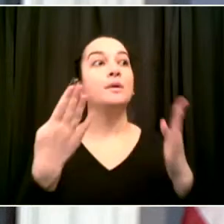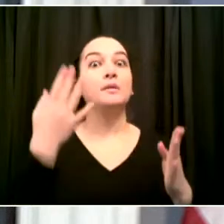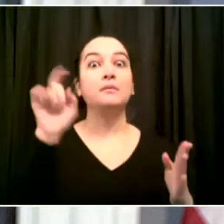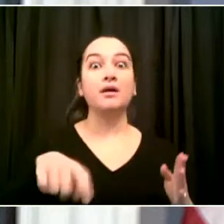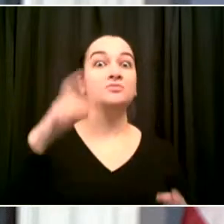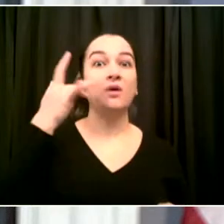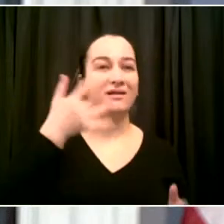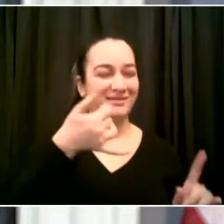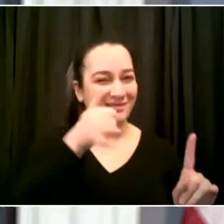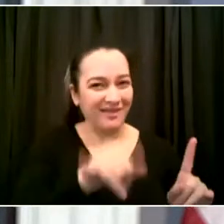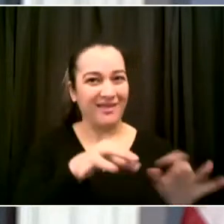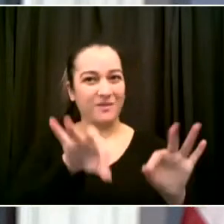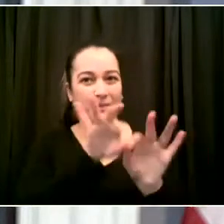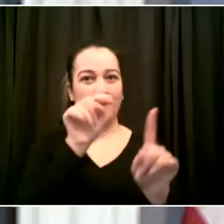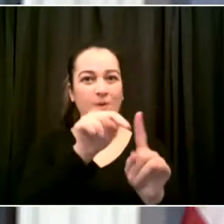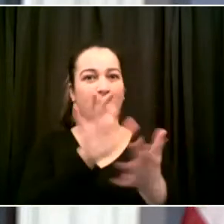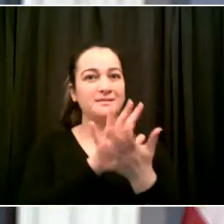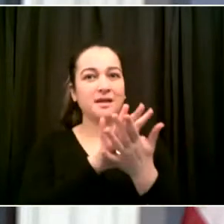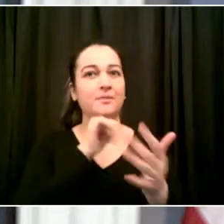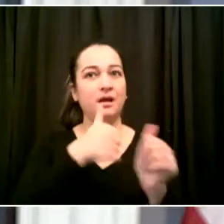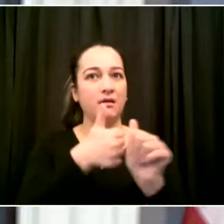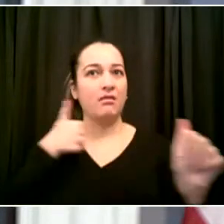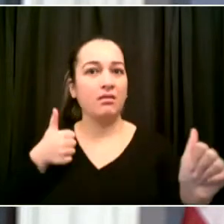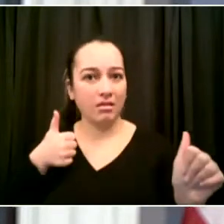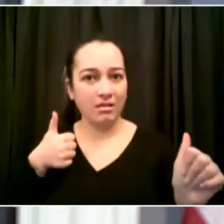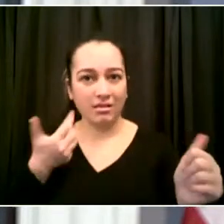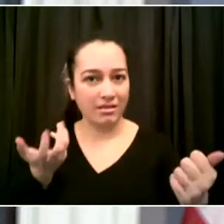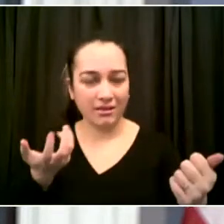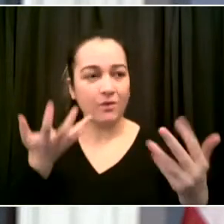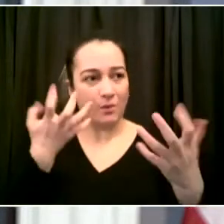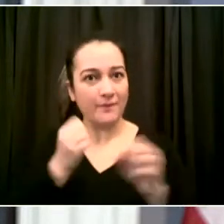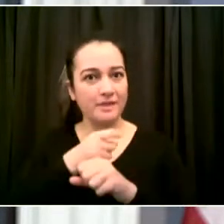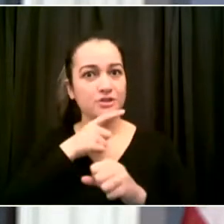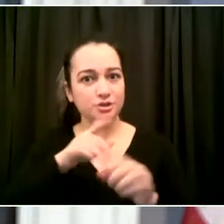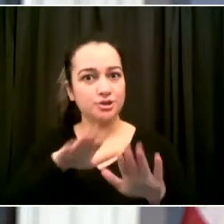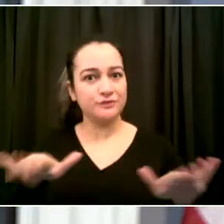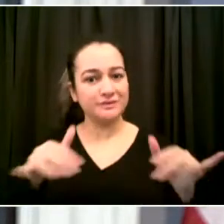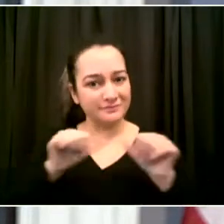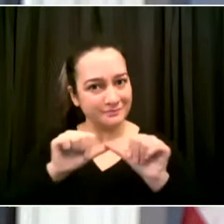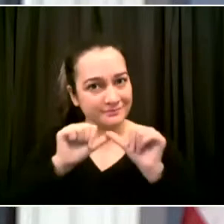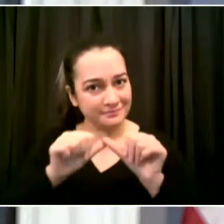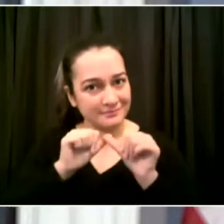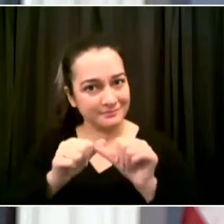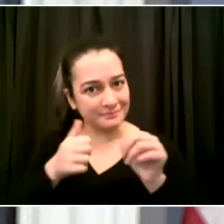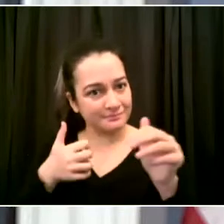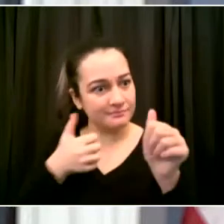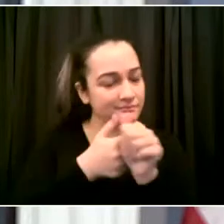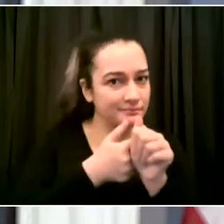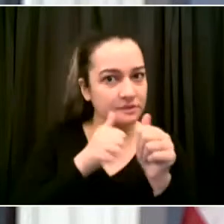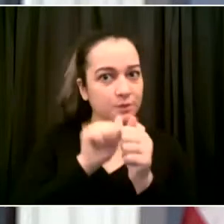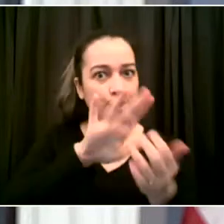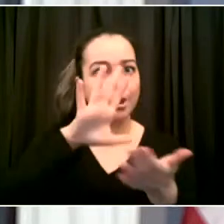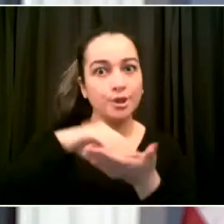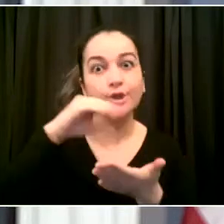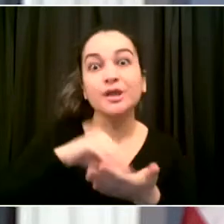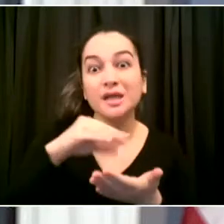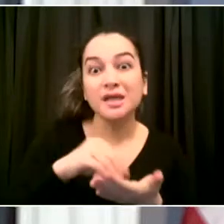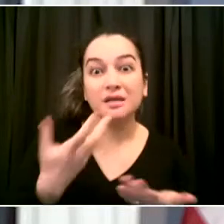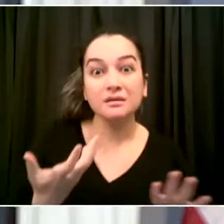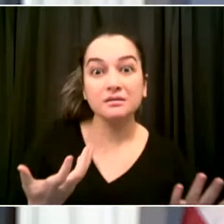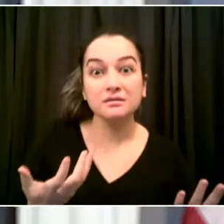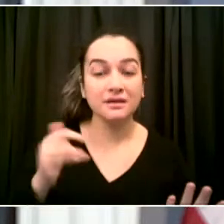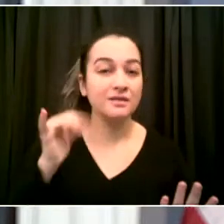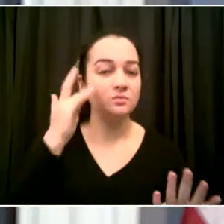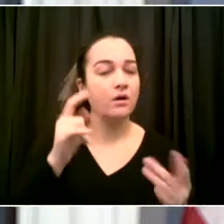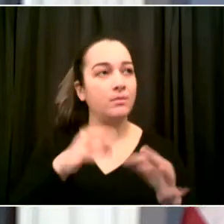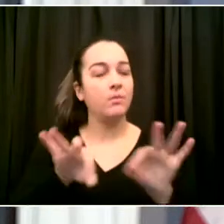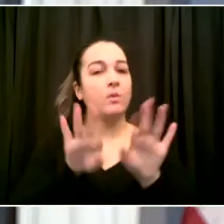WE KNOW THAT.